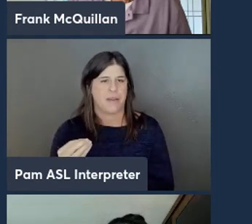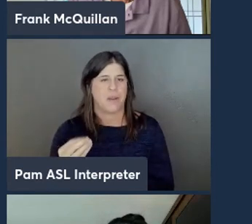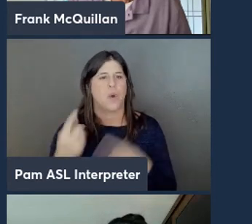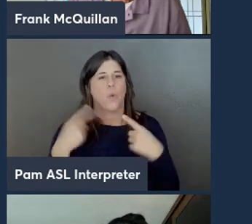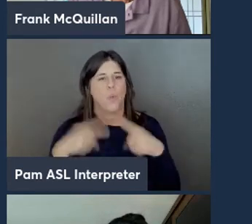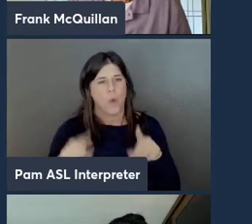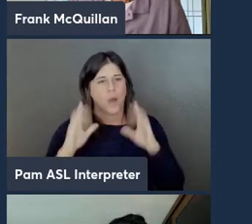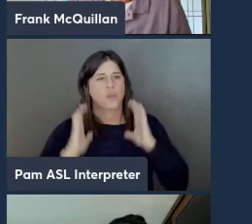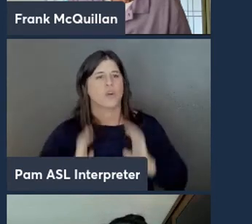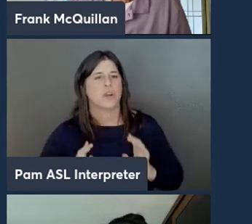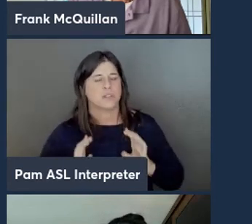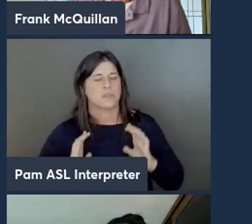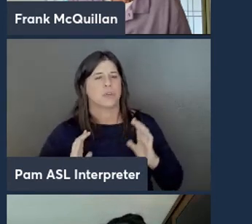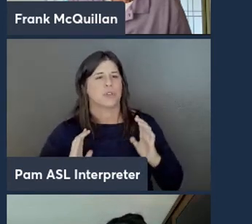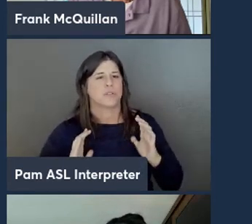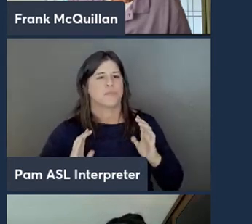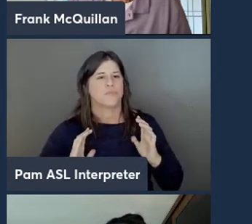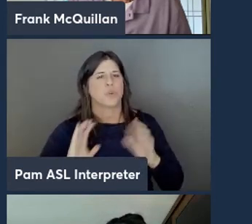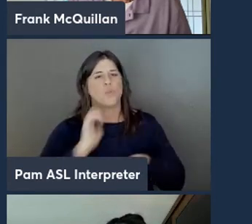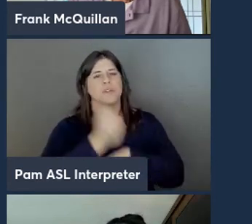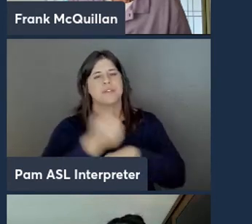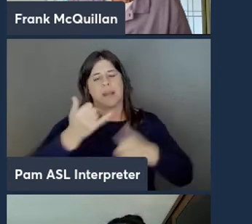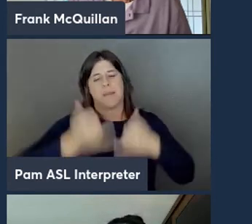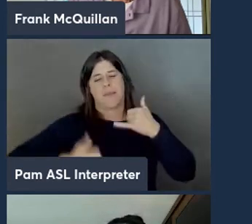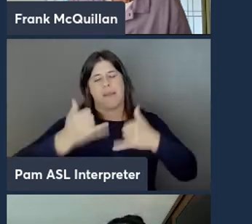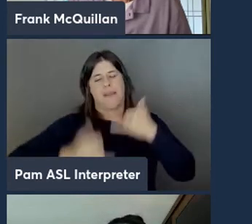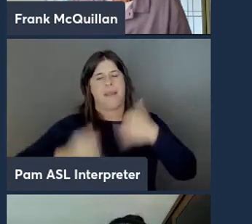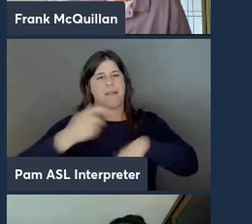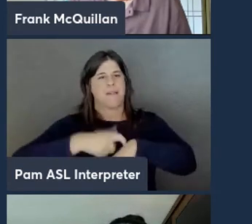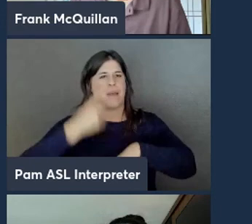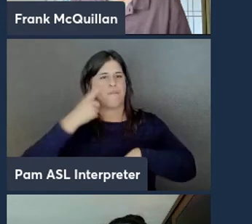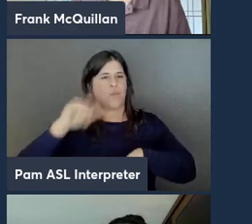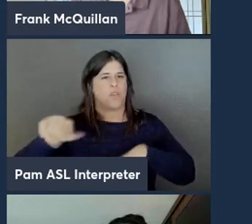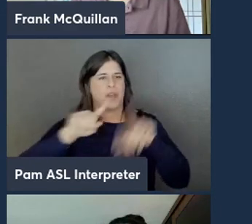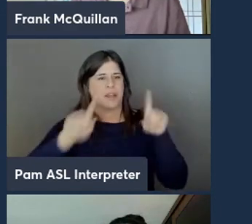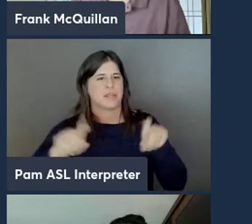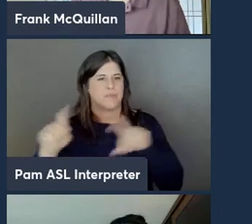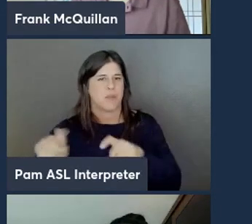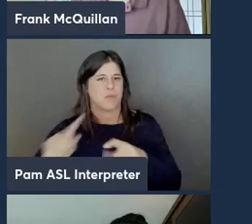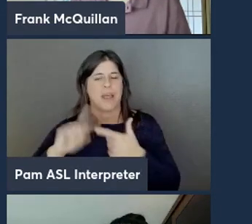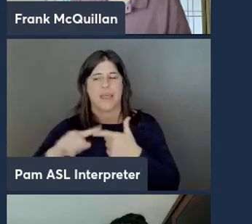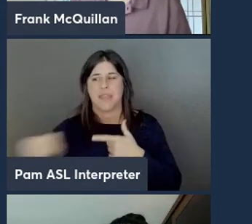we set an end time for the experiment. And when we, as a customer visits our website,